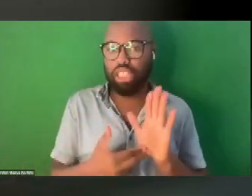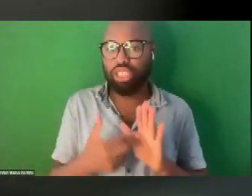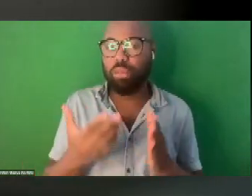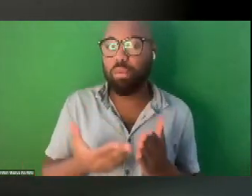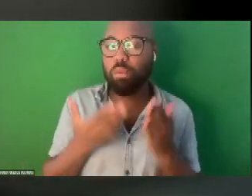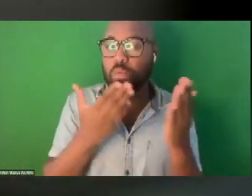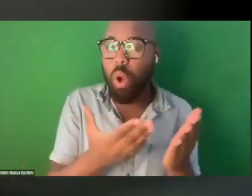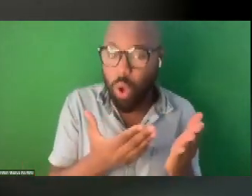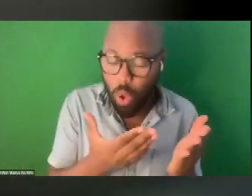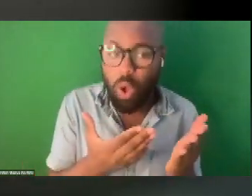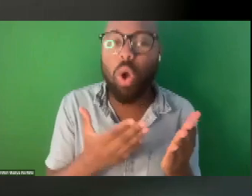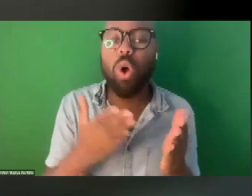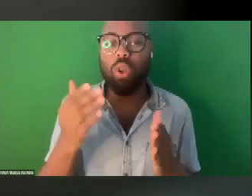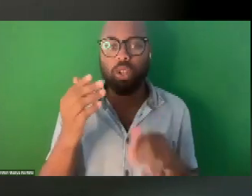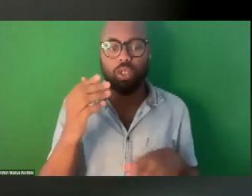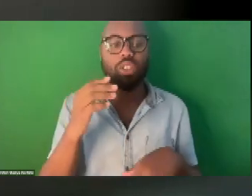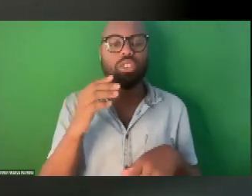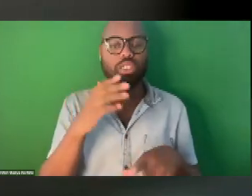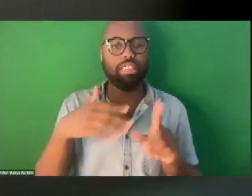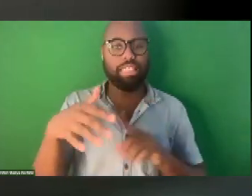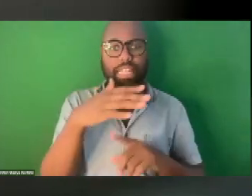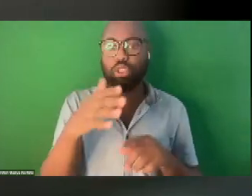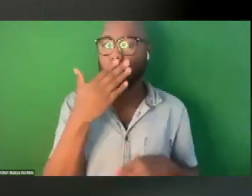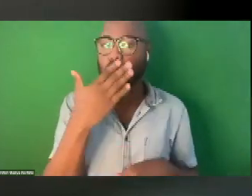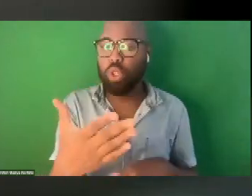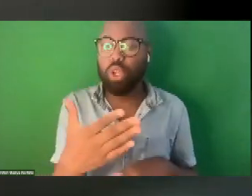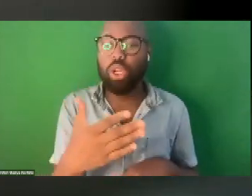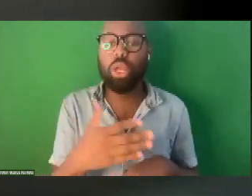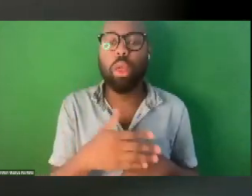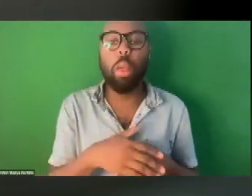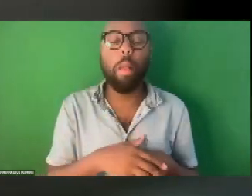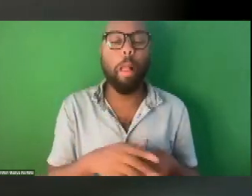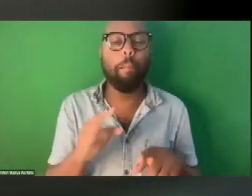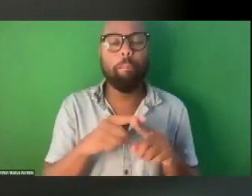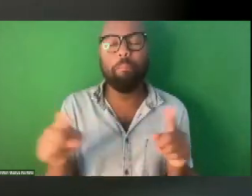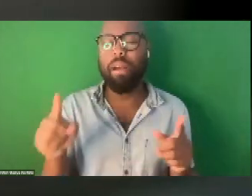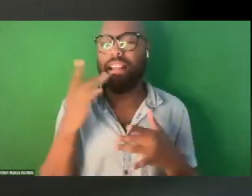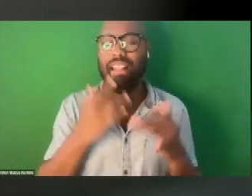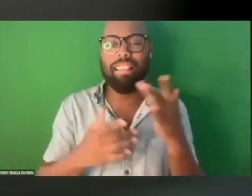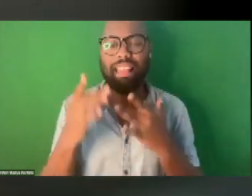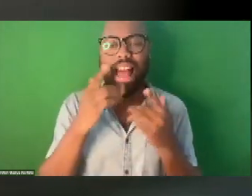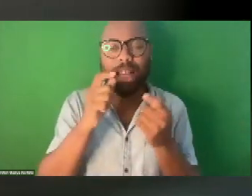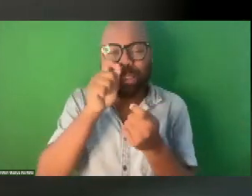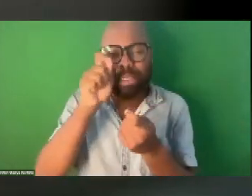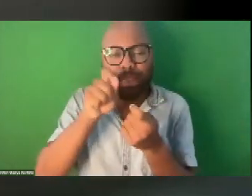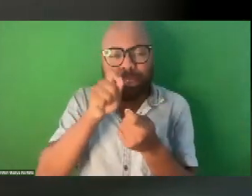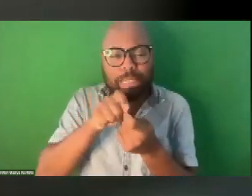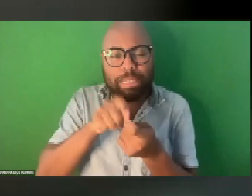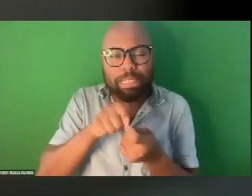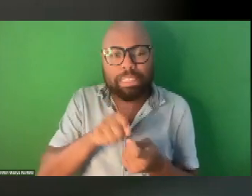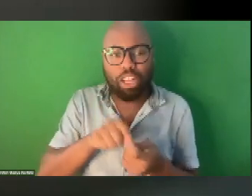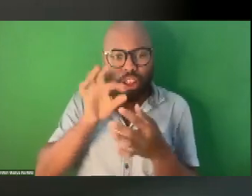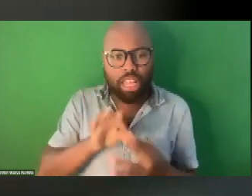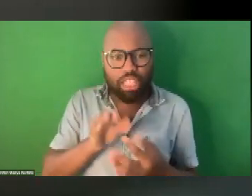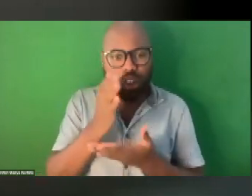although I think there's lack of specificity around some issues and the fact